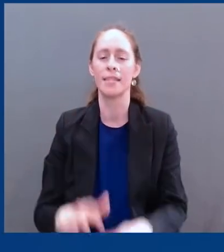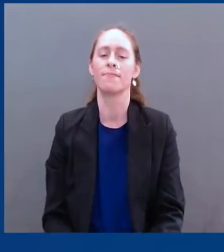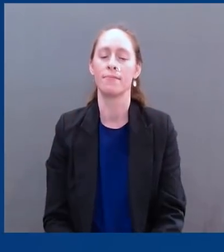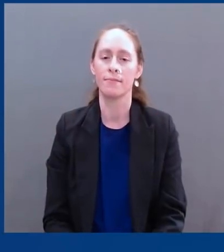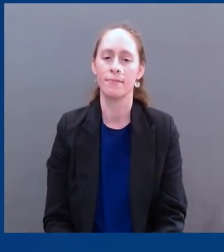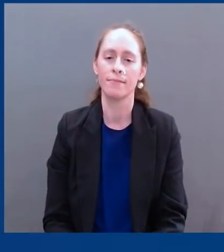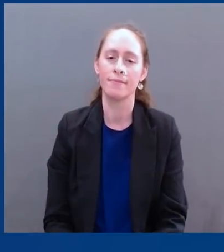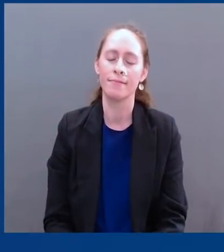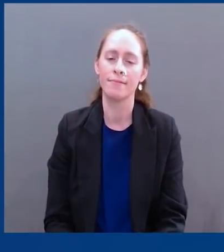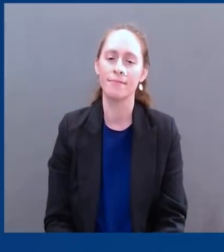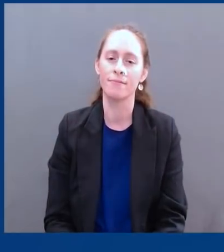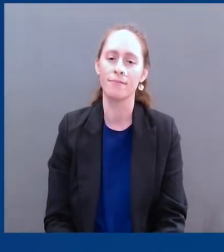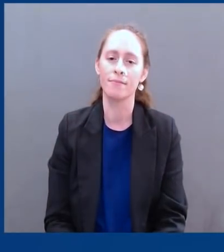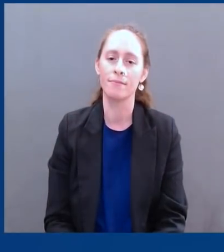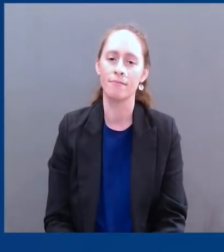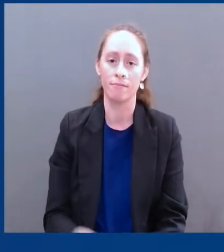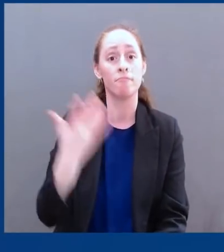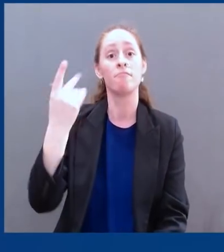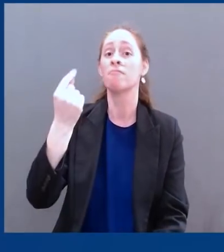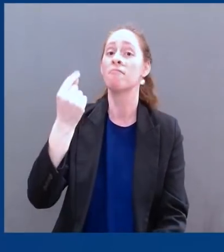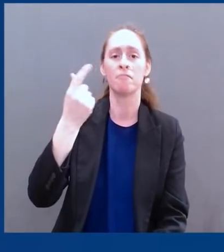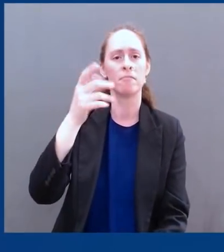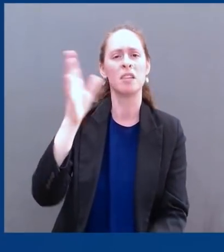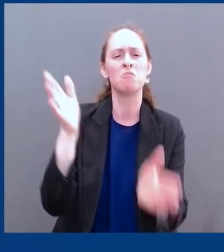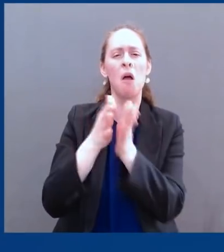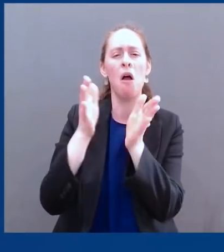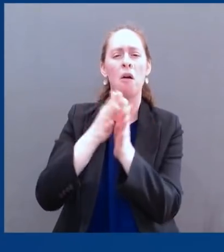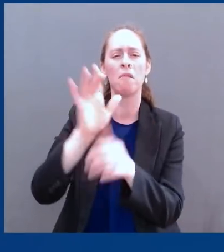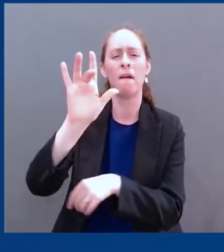dose of the Moderna product in children